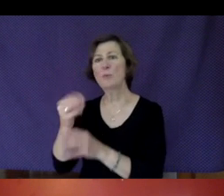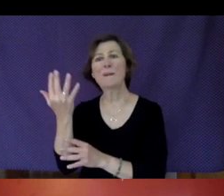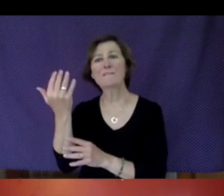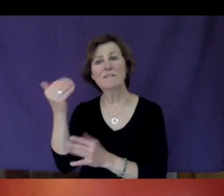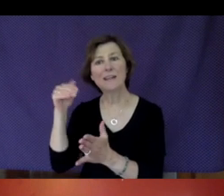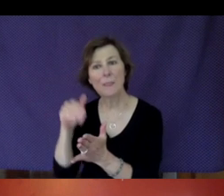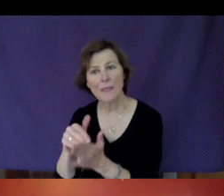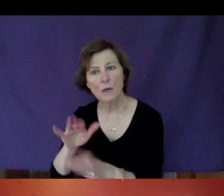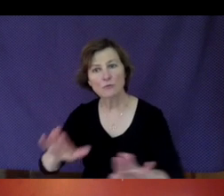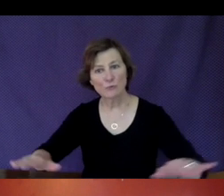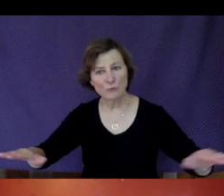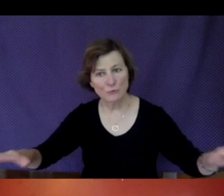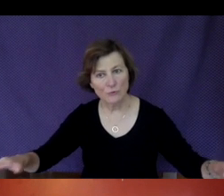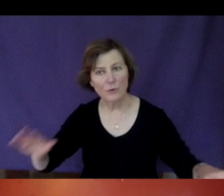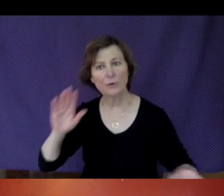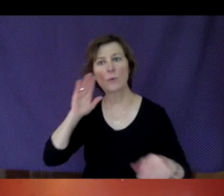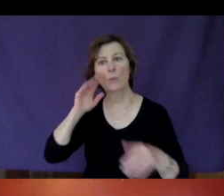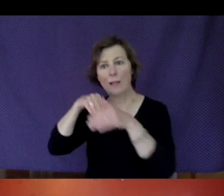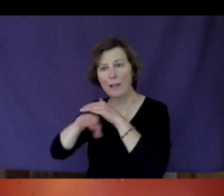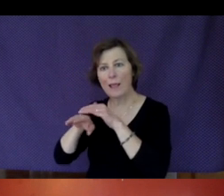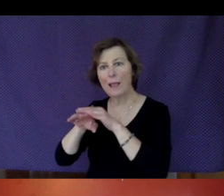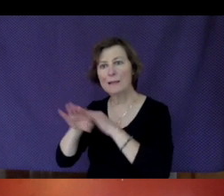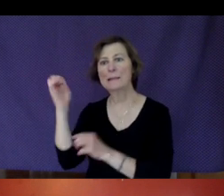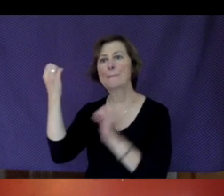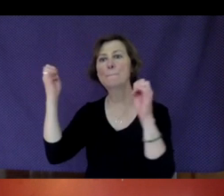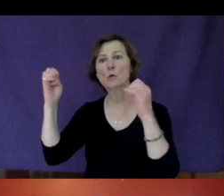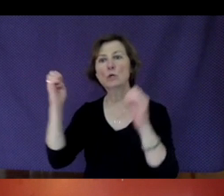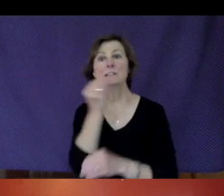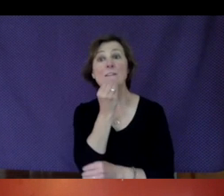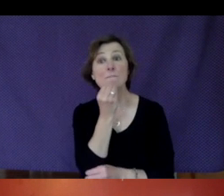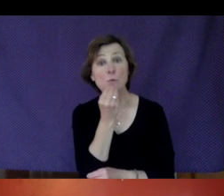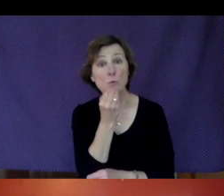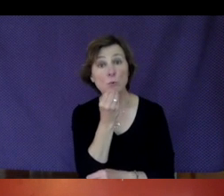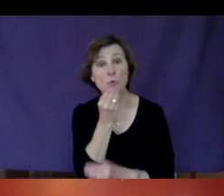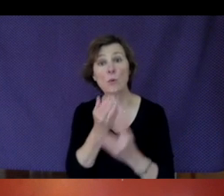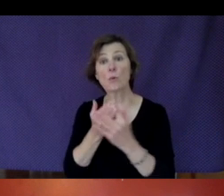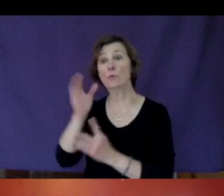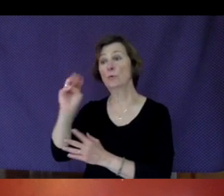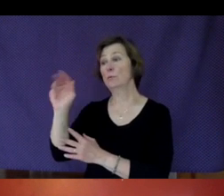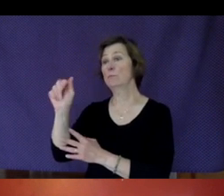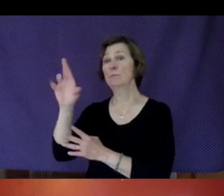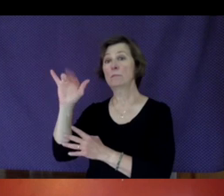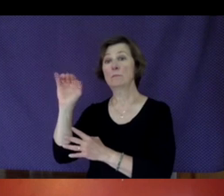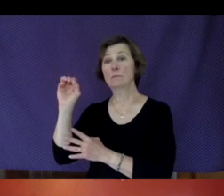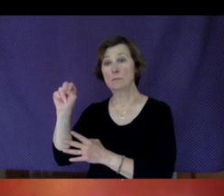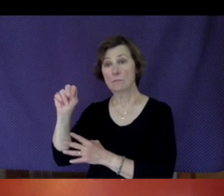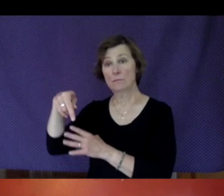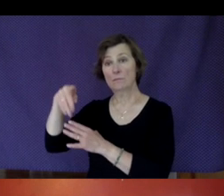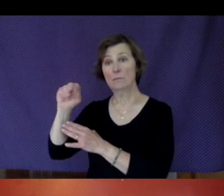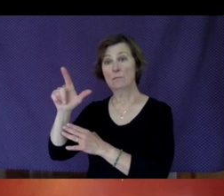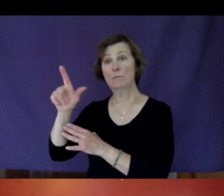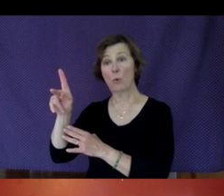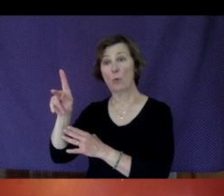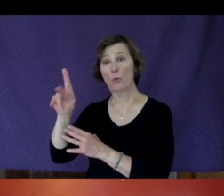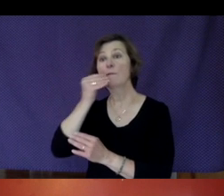will access emergency food through the Marion-Polk Food Share partner network